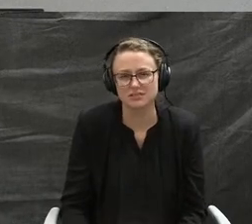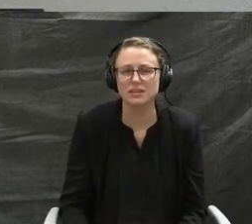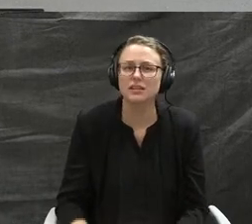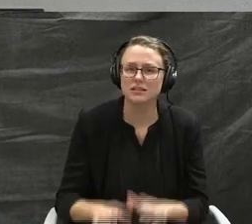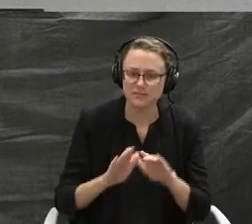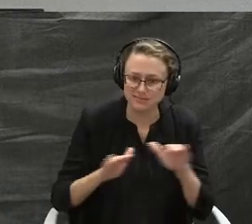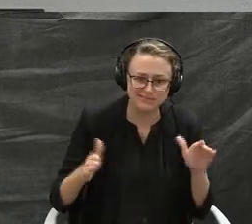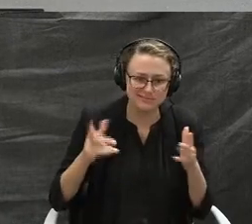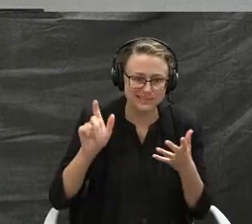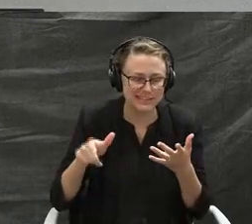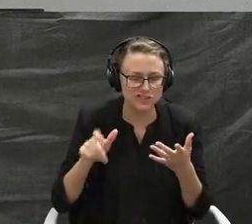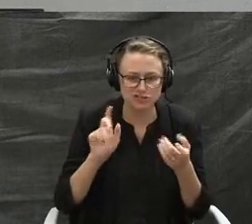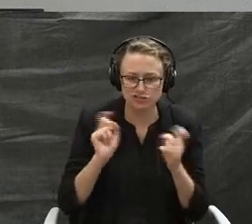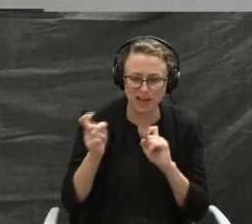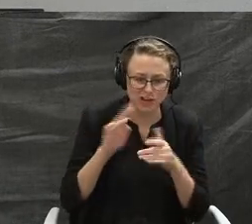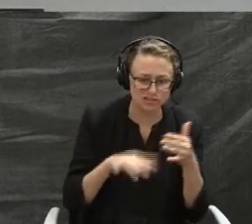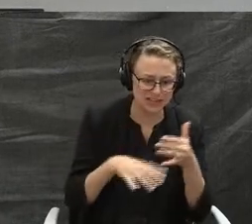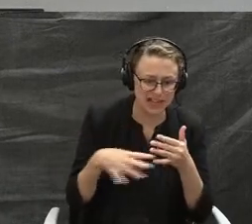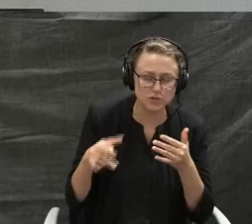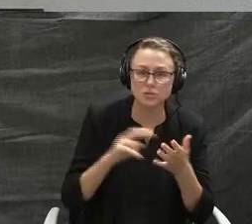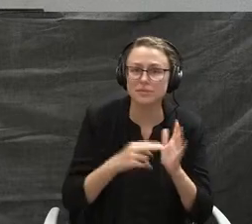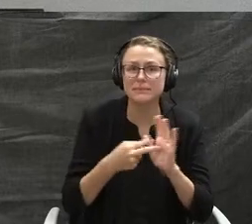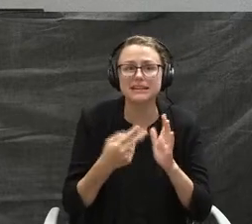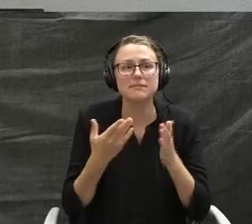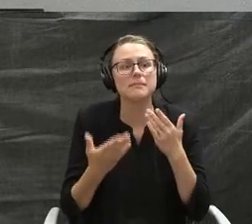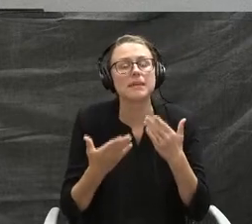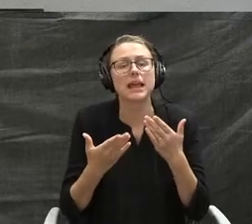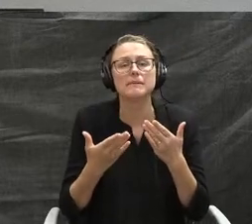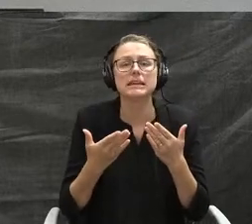schedule, which means they maybe have gone 2 weeks and